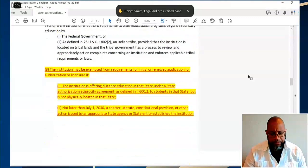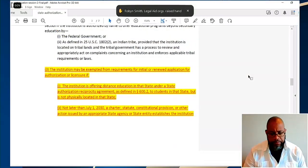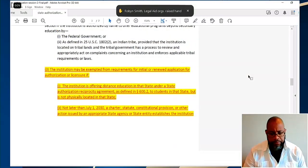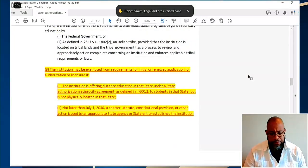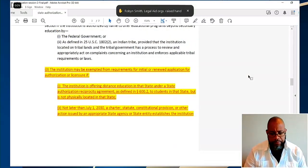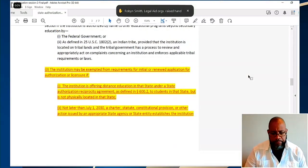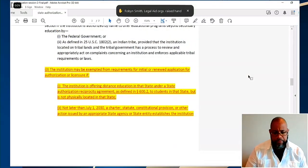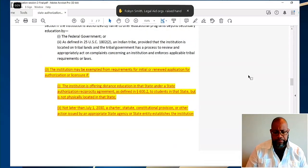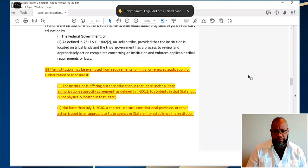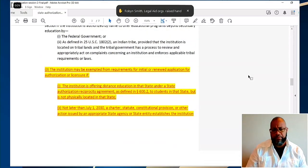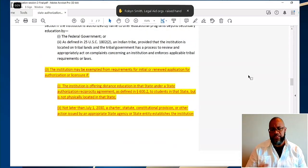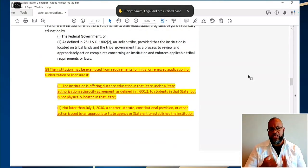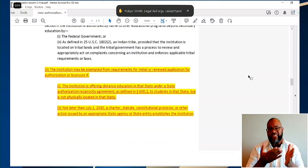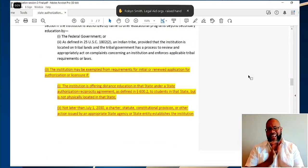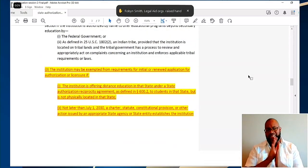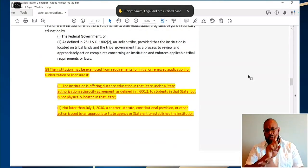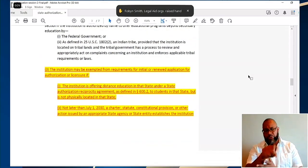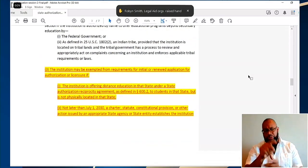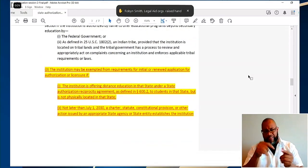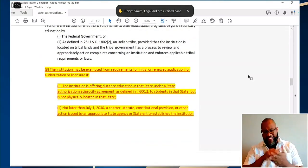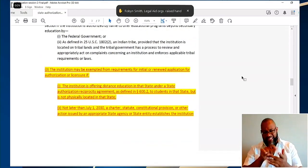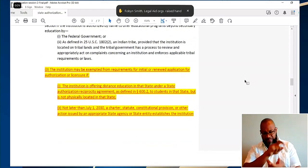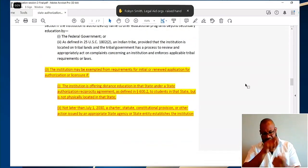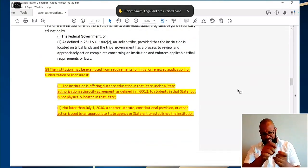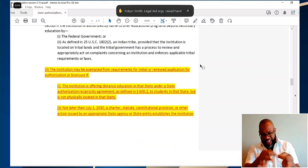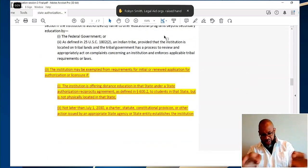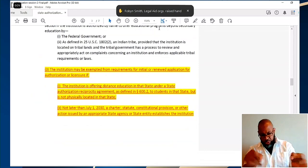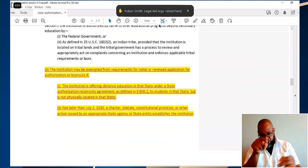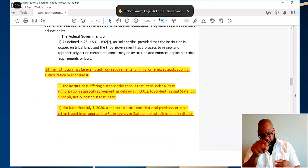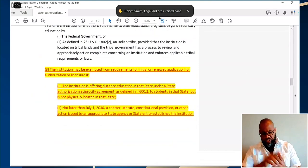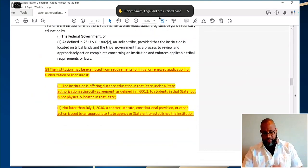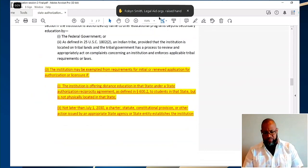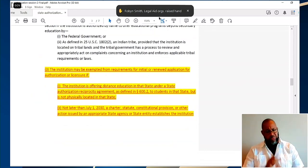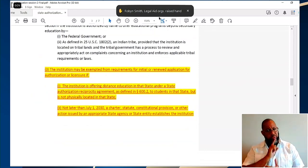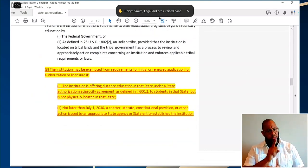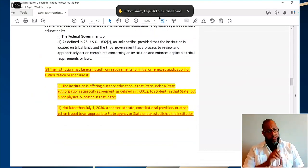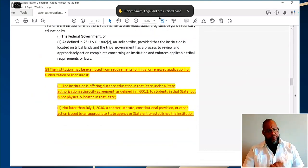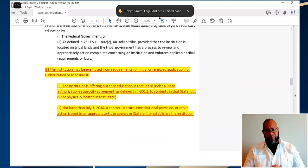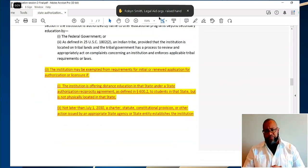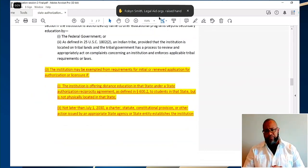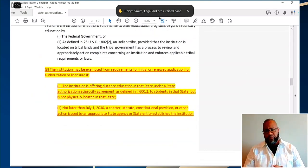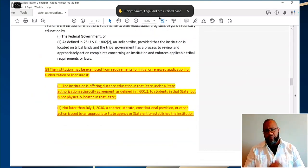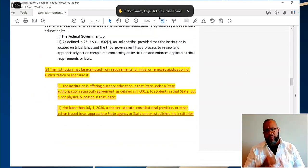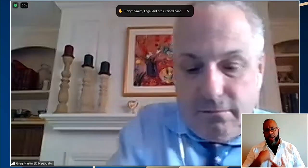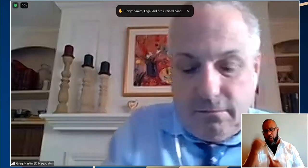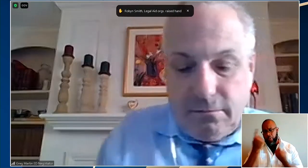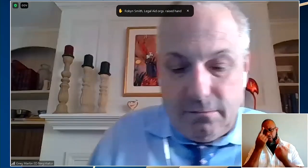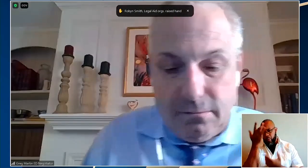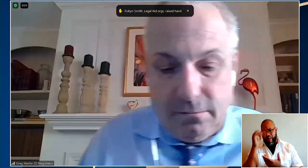Can I just ask a question about that particular language? Sure. I just am wondering why it's an or and not